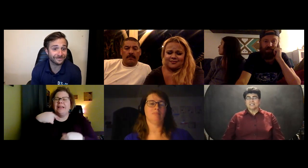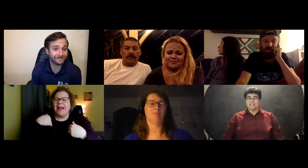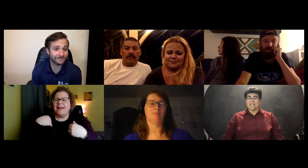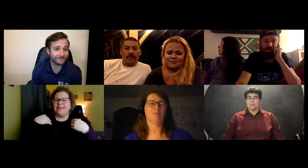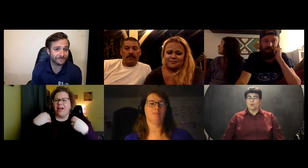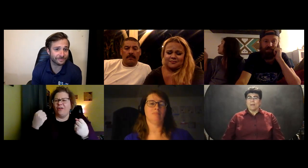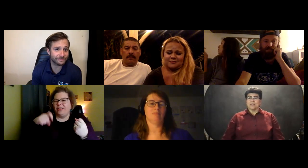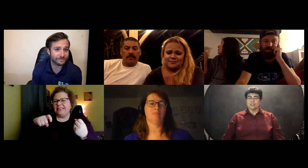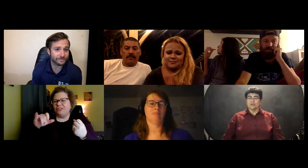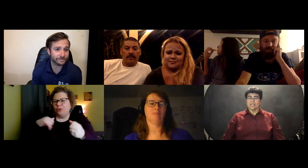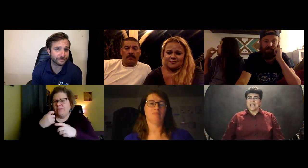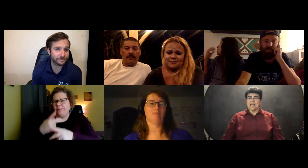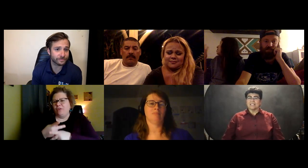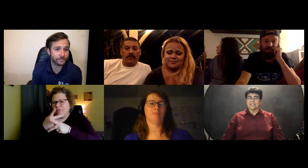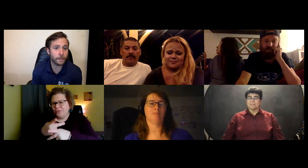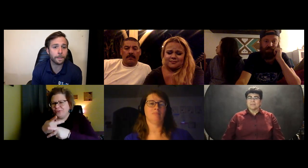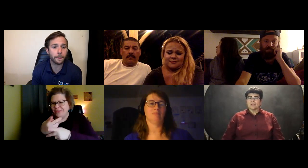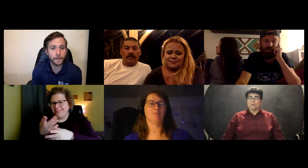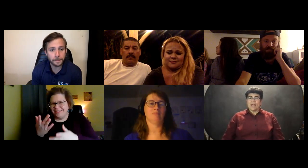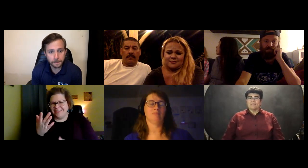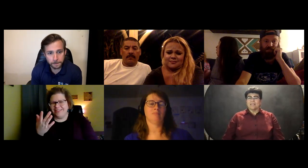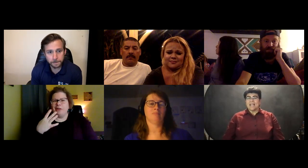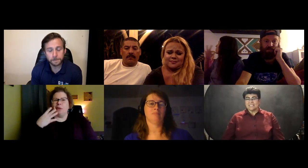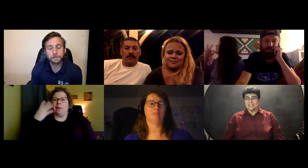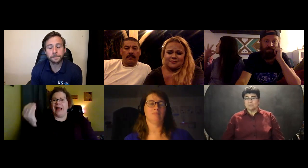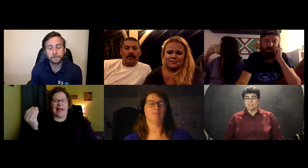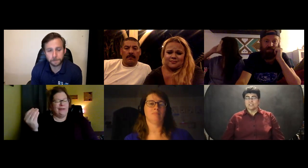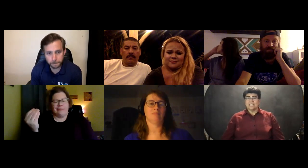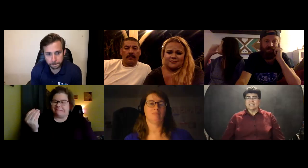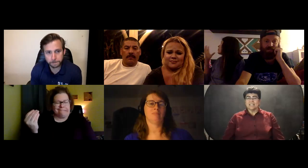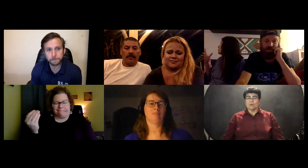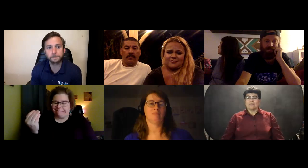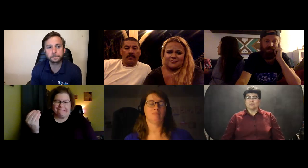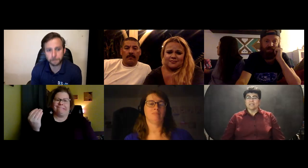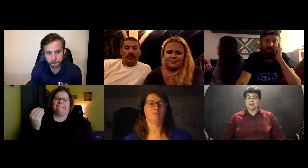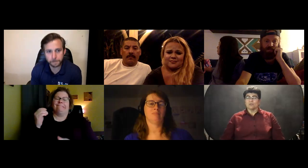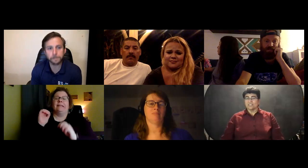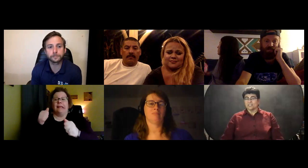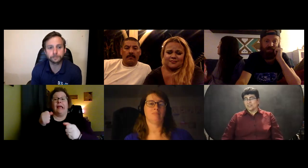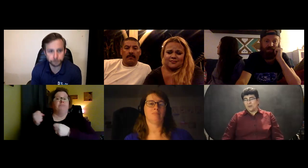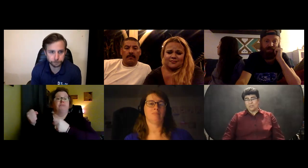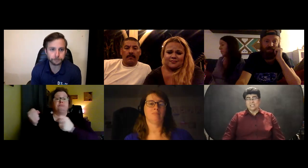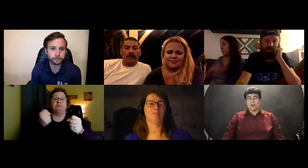a double whammy too he has we have he has special needs that we have to be